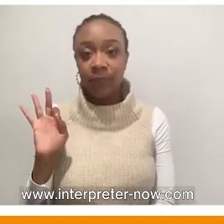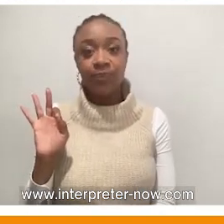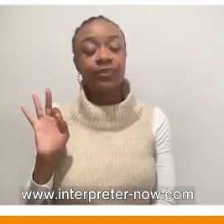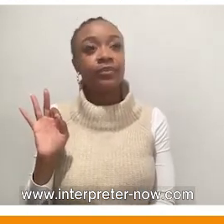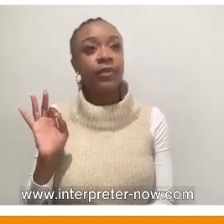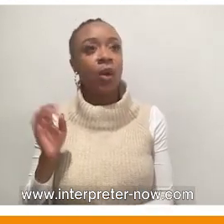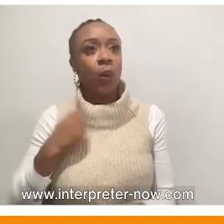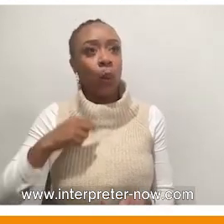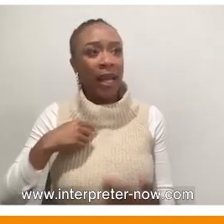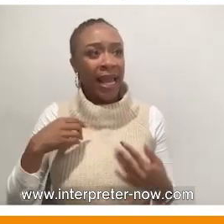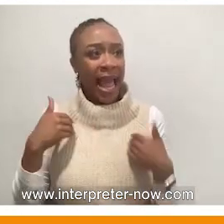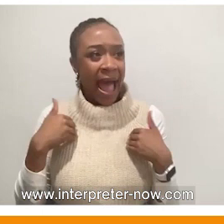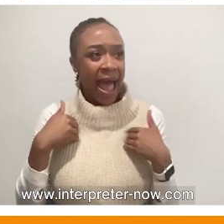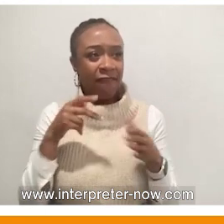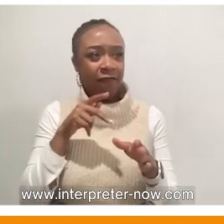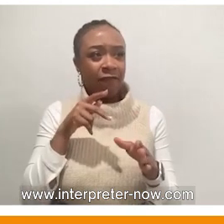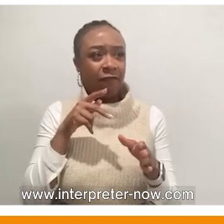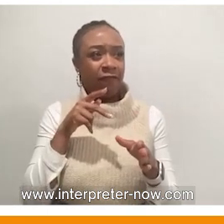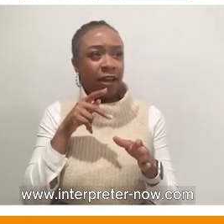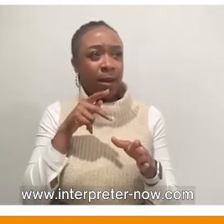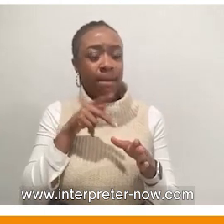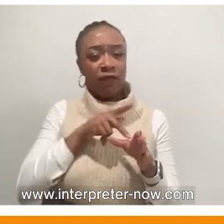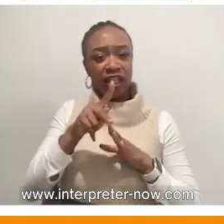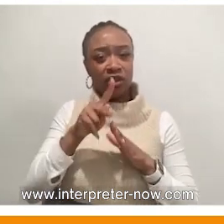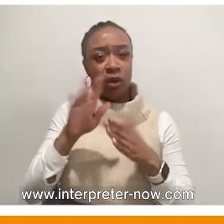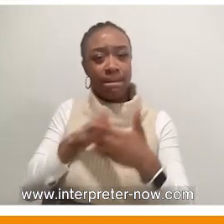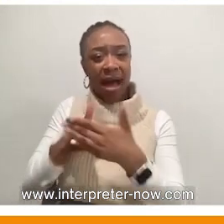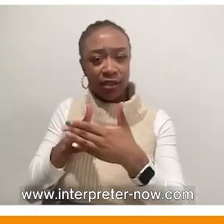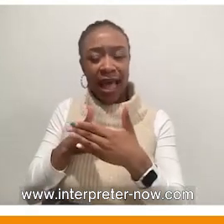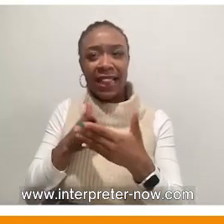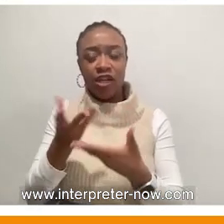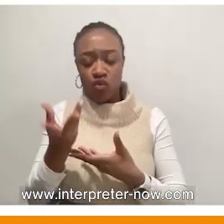of us having those biases around professionalism, internalizing them?